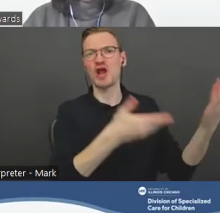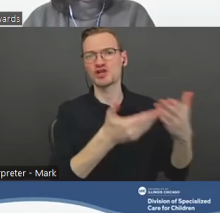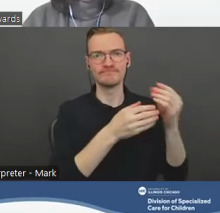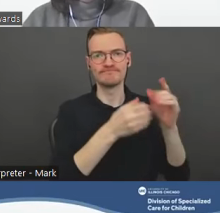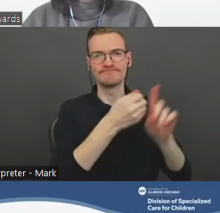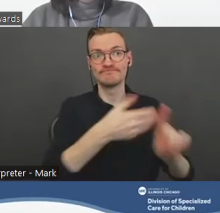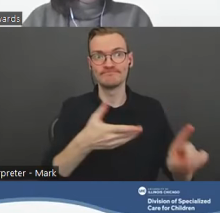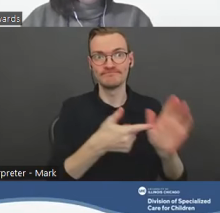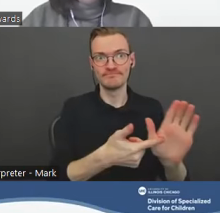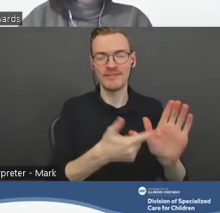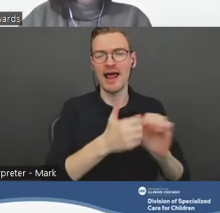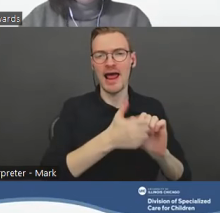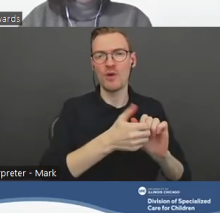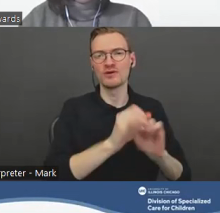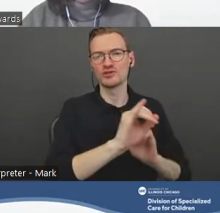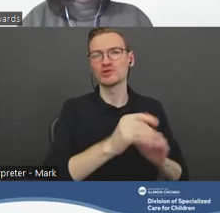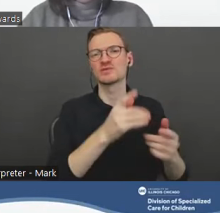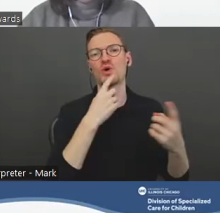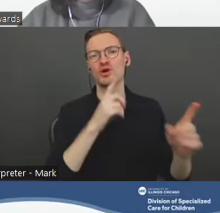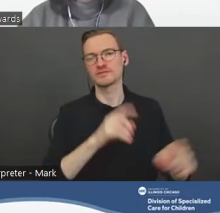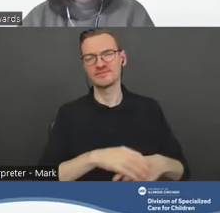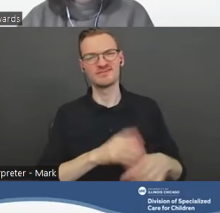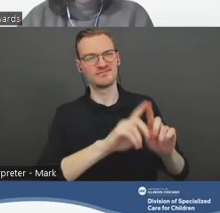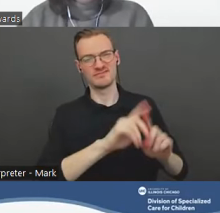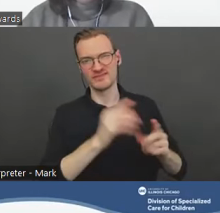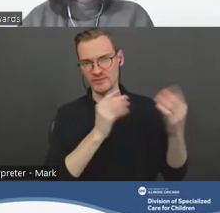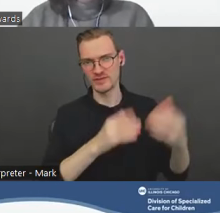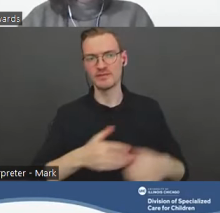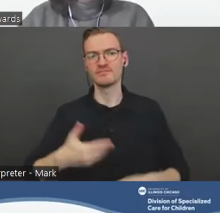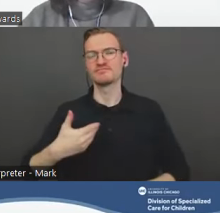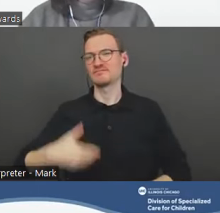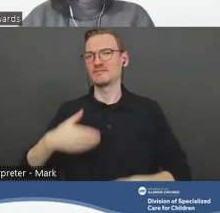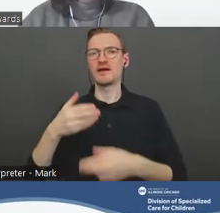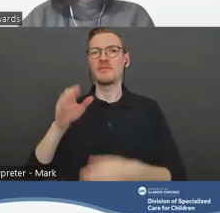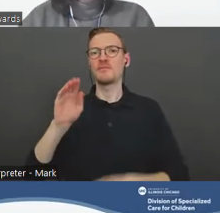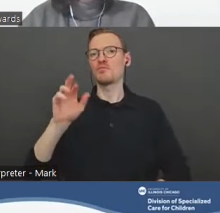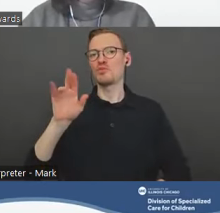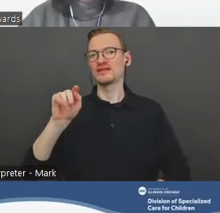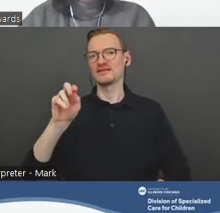going to cover tonight. My name is Brittani Provost, I'm the manager of DSCC's Benefits